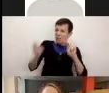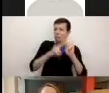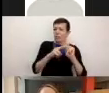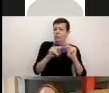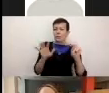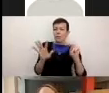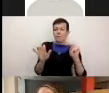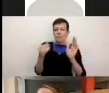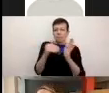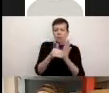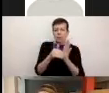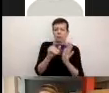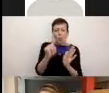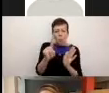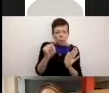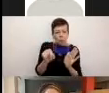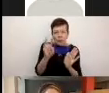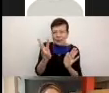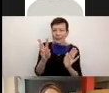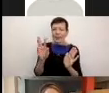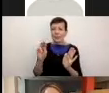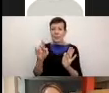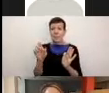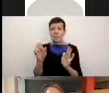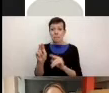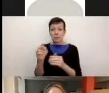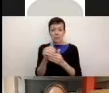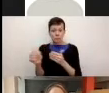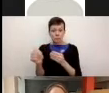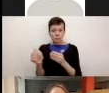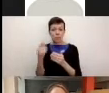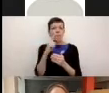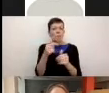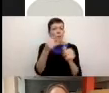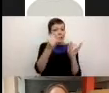total of $1.6 million for project grants to individuals and collectives.